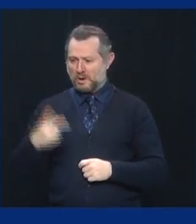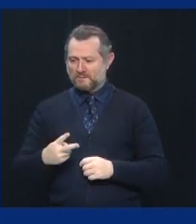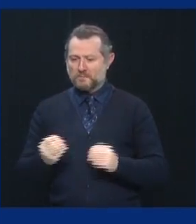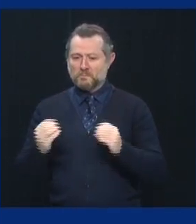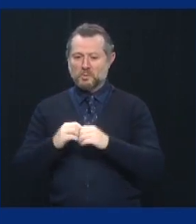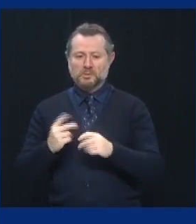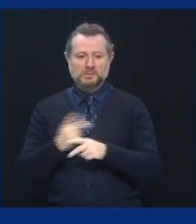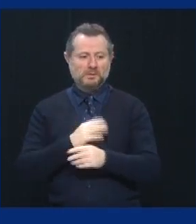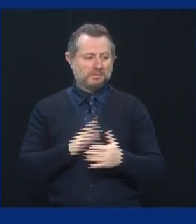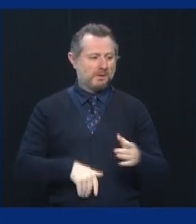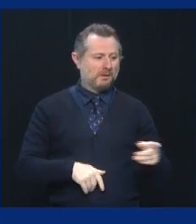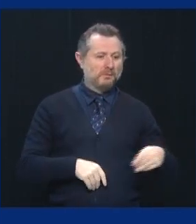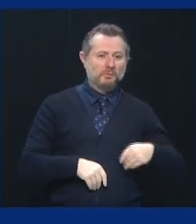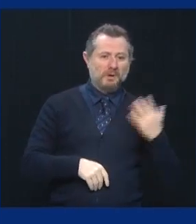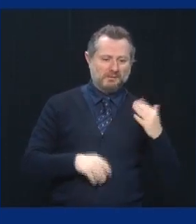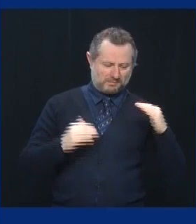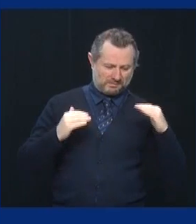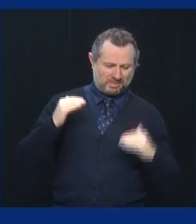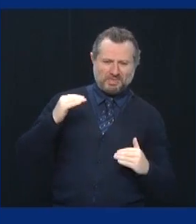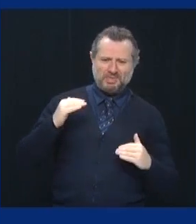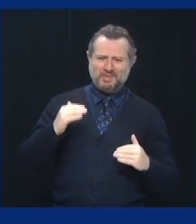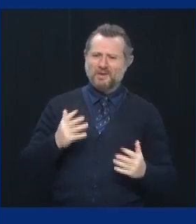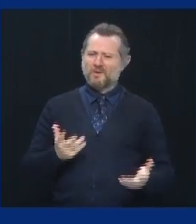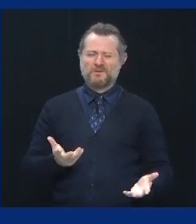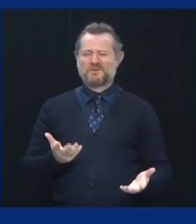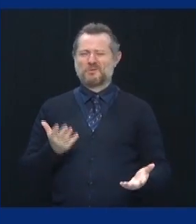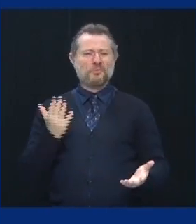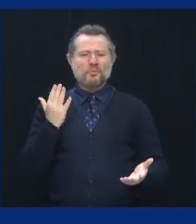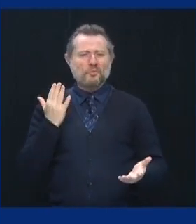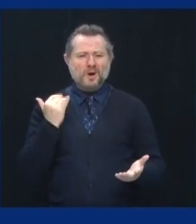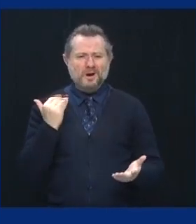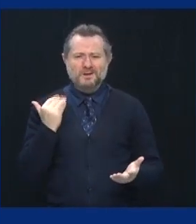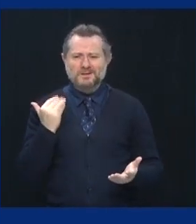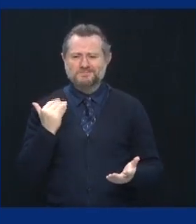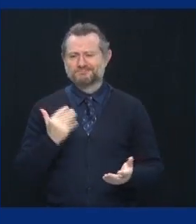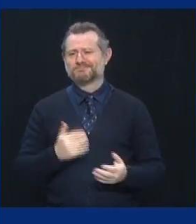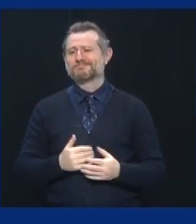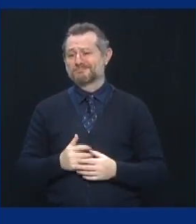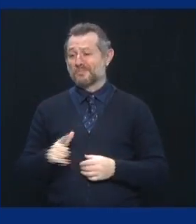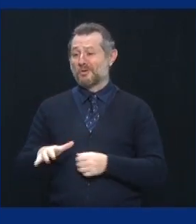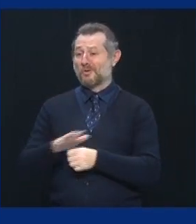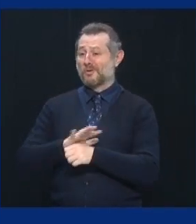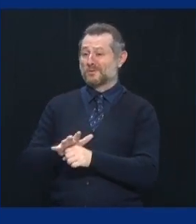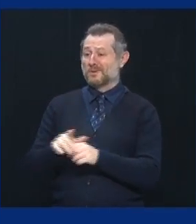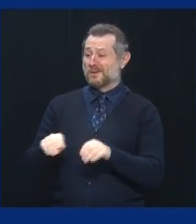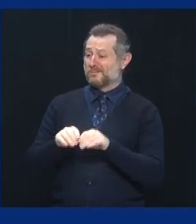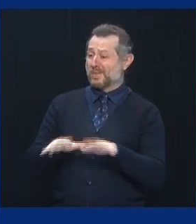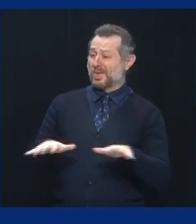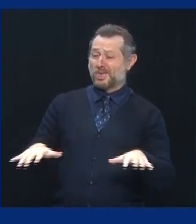DIE AT TWICE THE RATE OF THE WHITE POPULATION? ONE AND A HALF TIMES THE RATE OF WHITES.